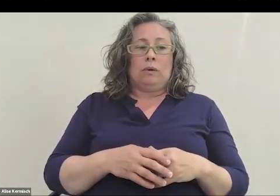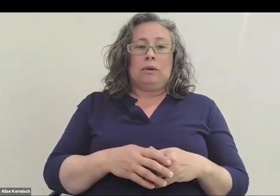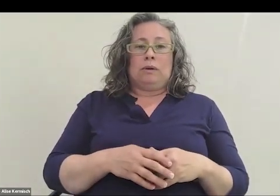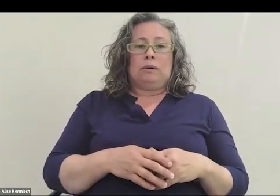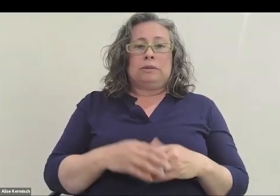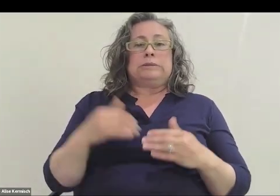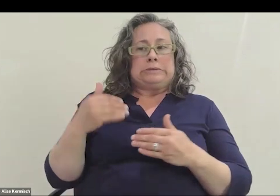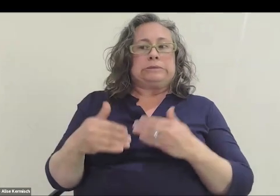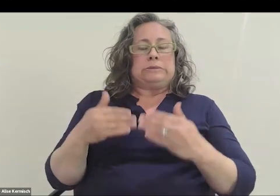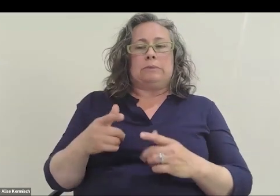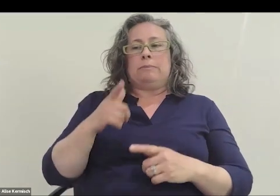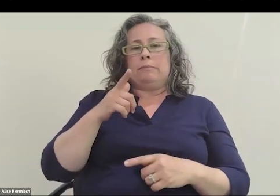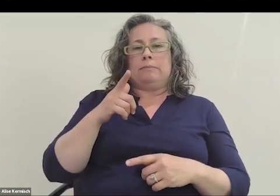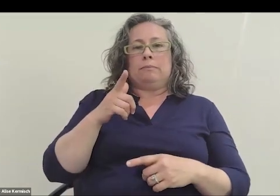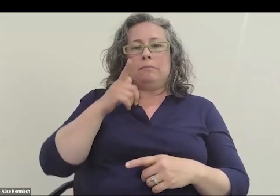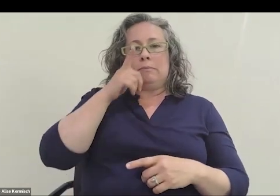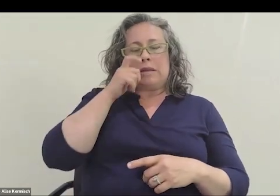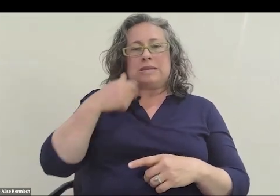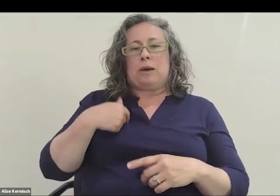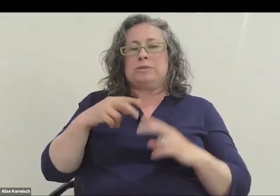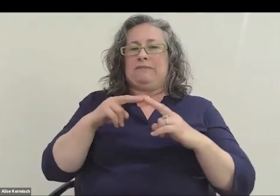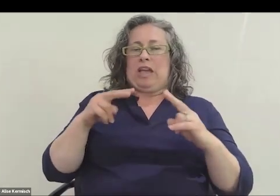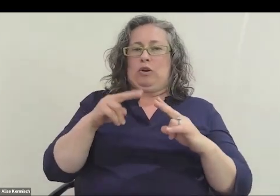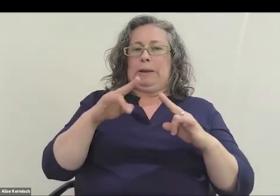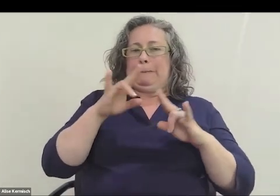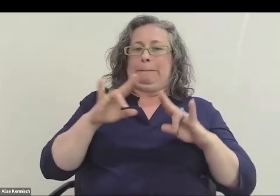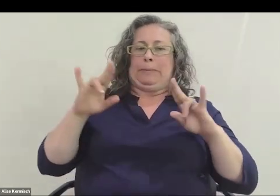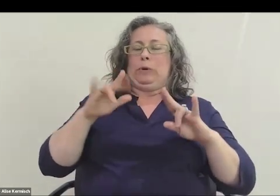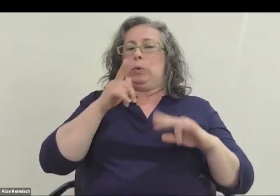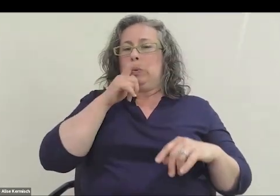I was super choosy about who I wanted to be my voice.